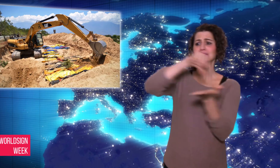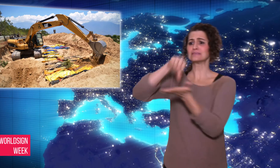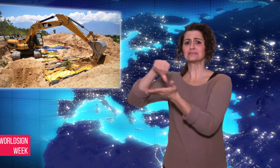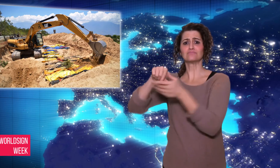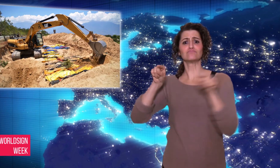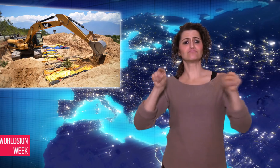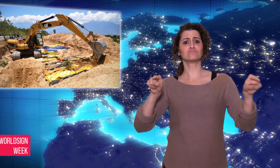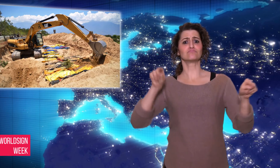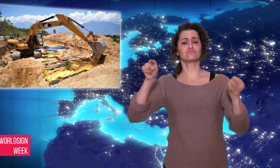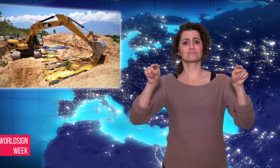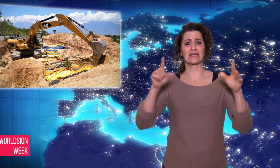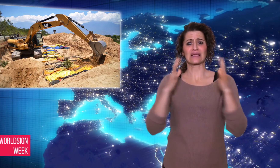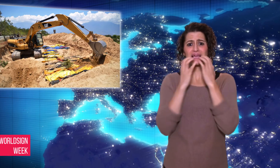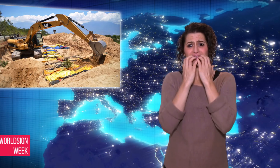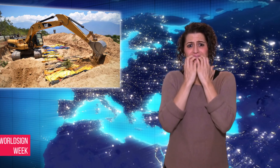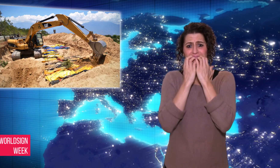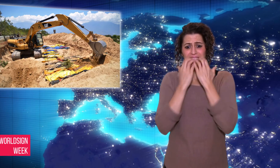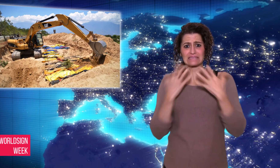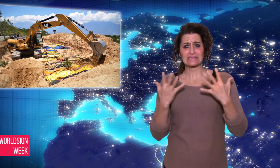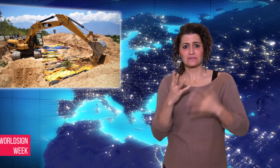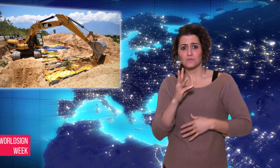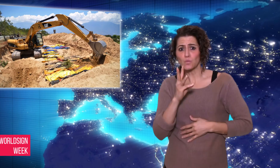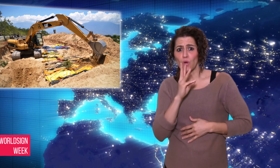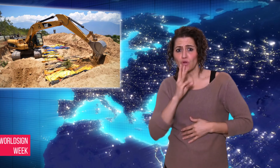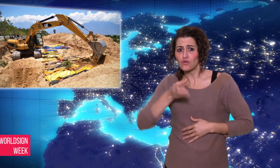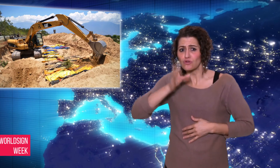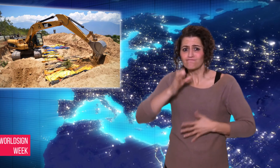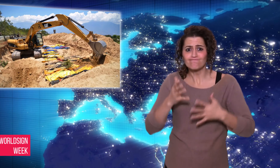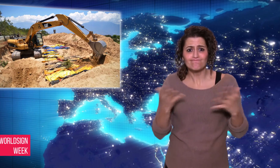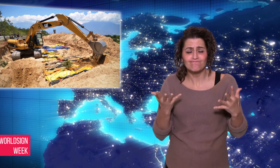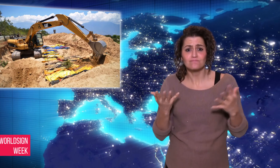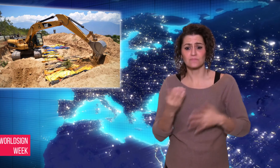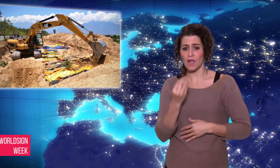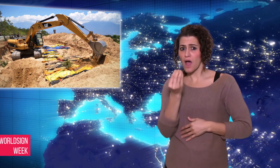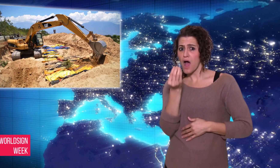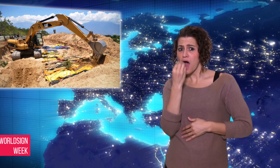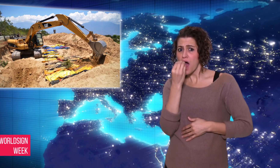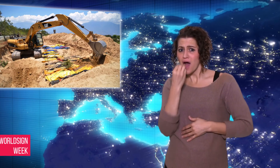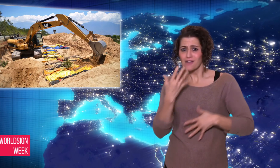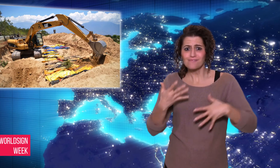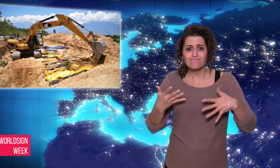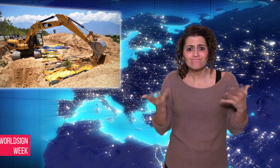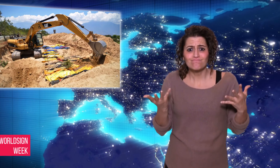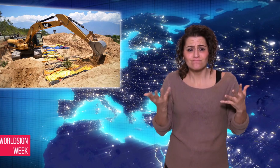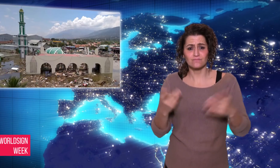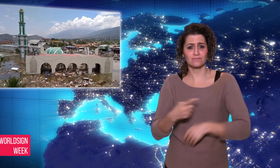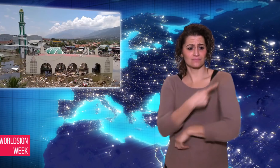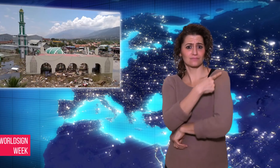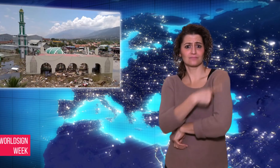and medicine with attention being